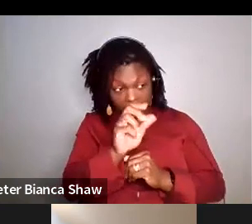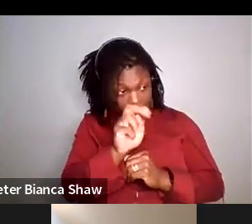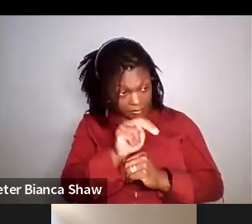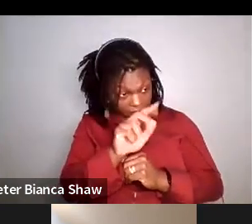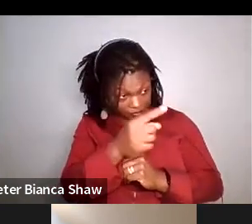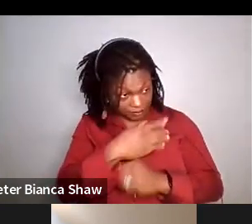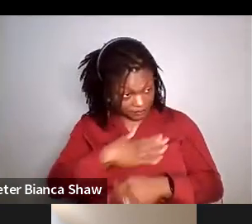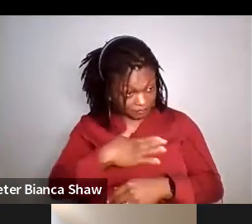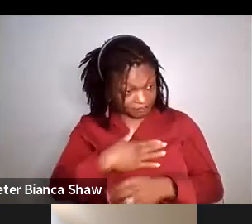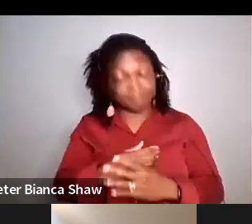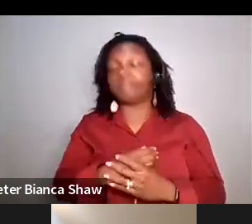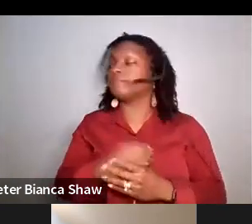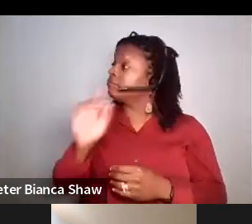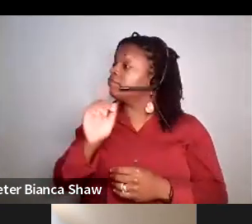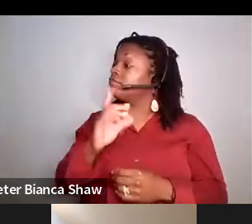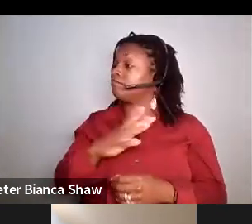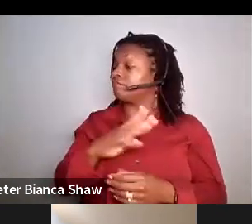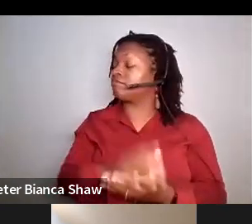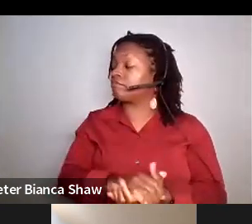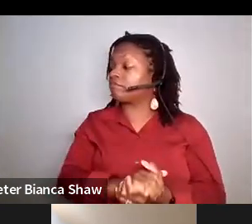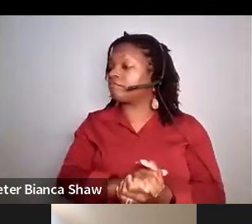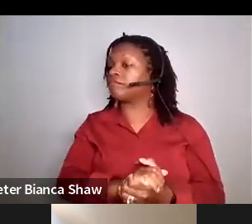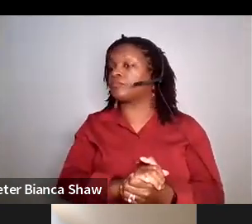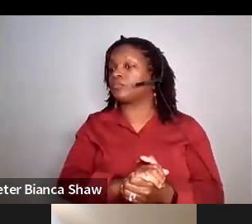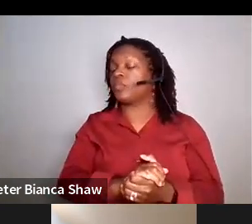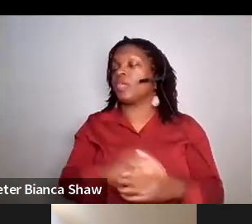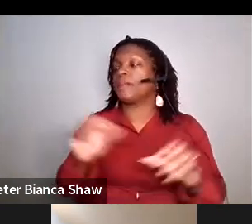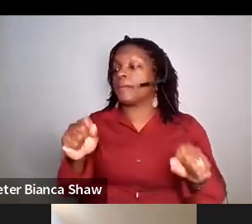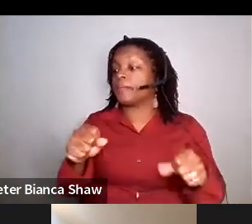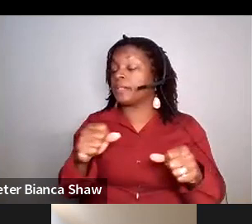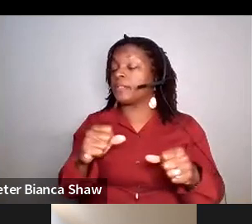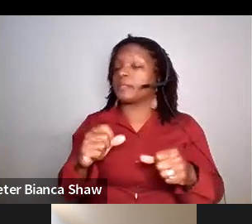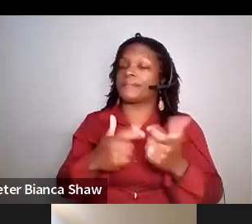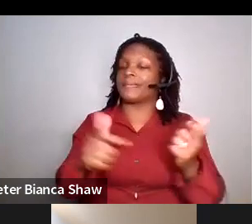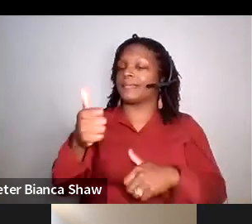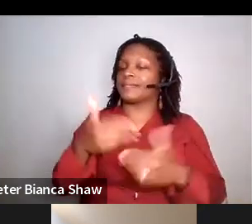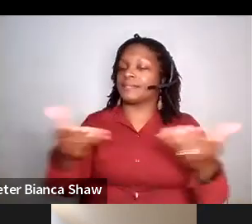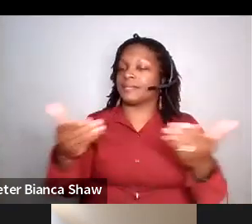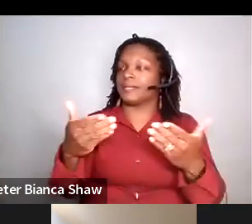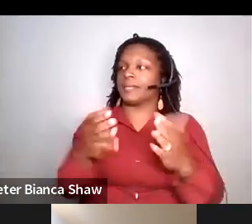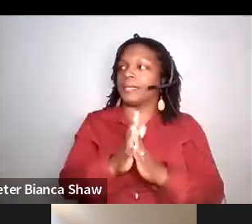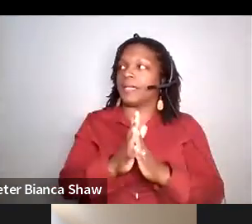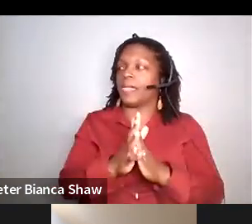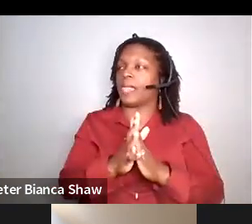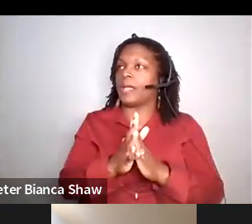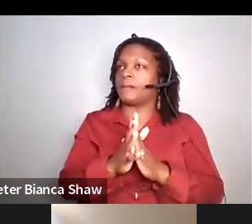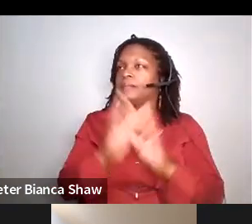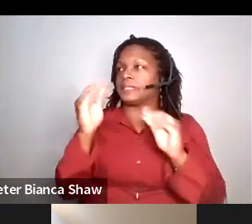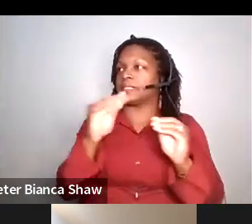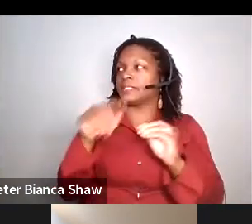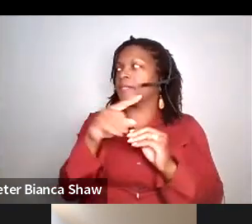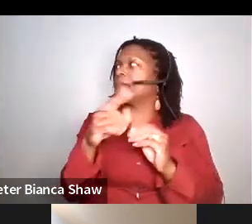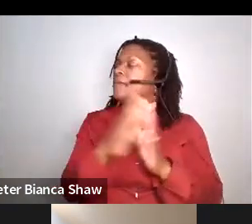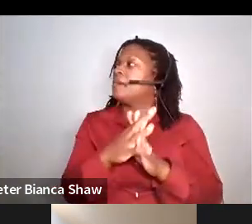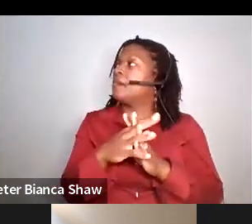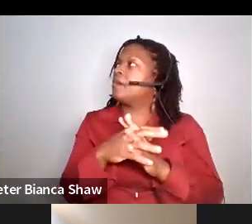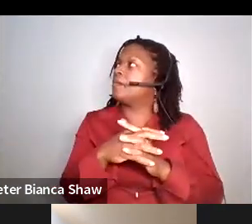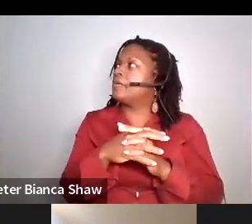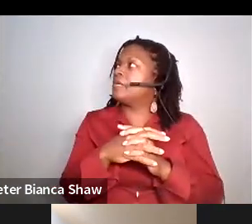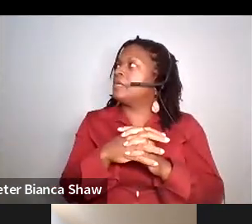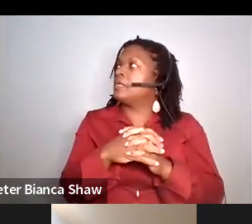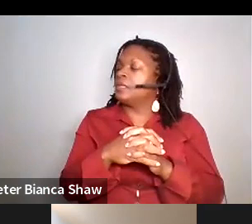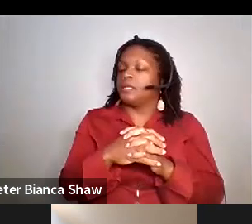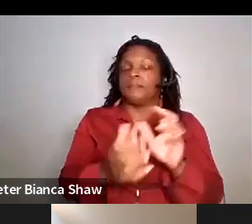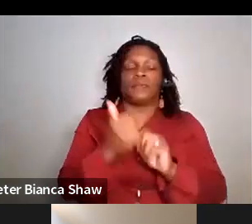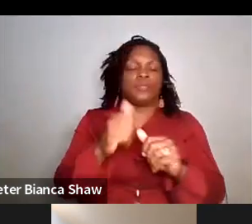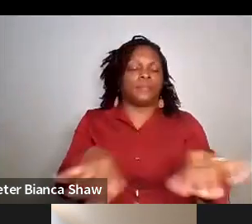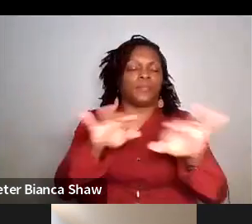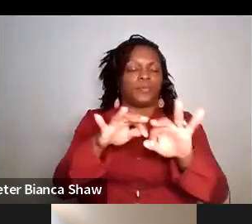Sure. Probably the biggest thing would be the importance of patience.